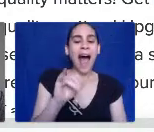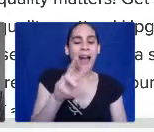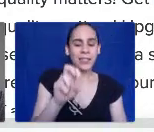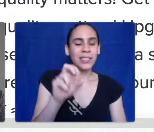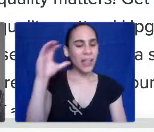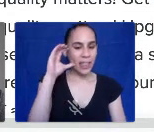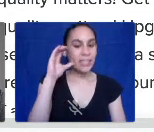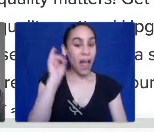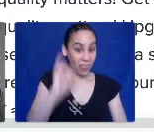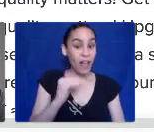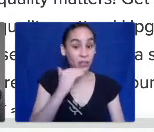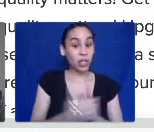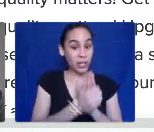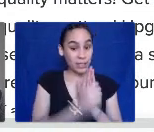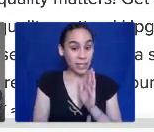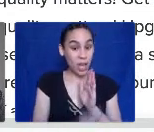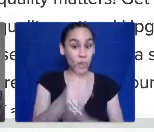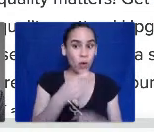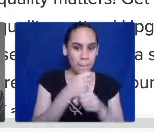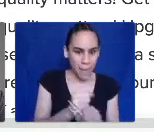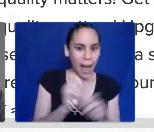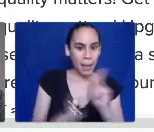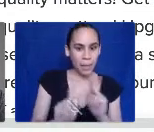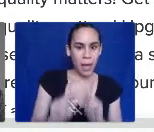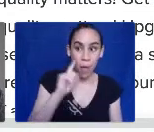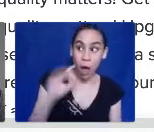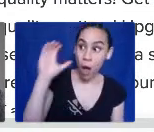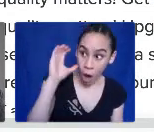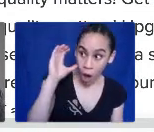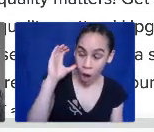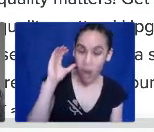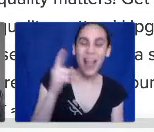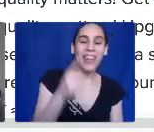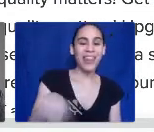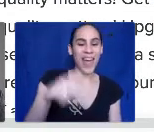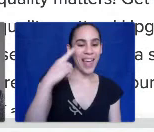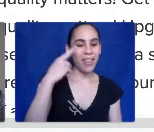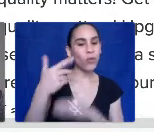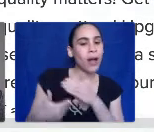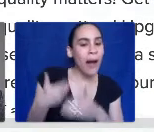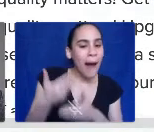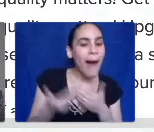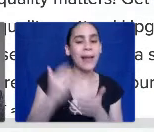but when you make people feel heard they think of you as kind and helpful right um and so you know